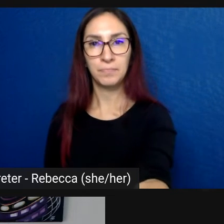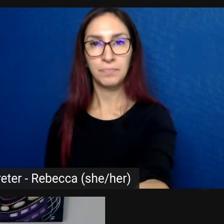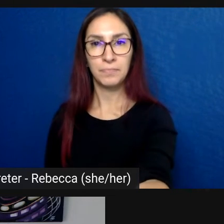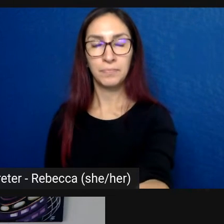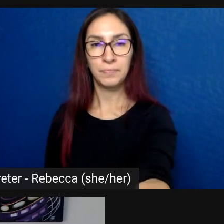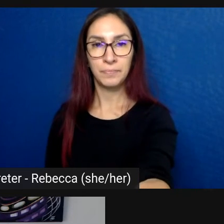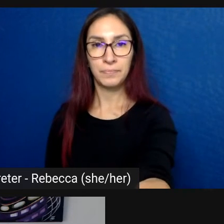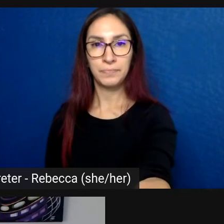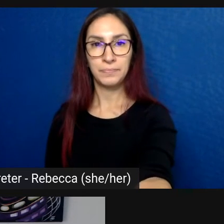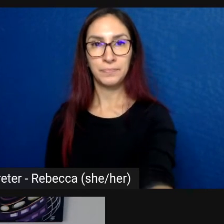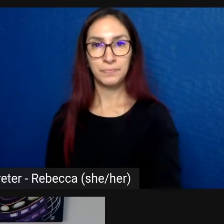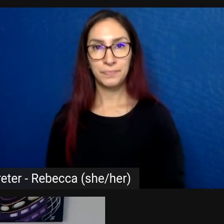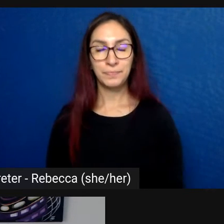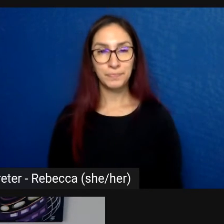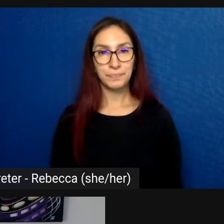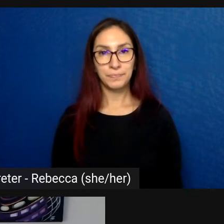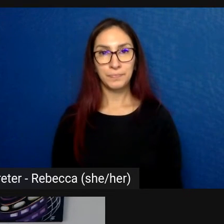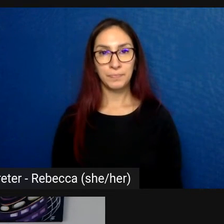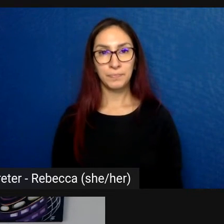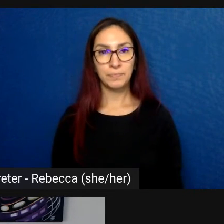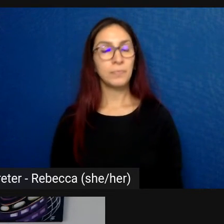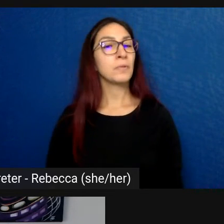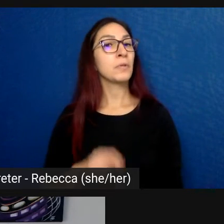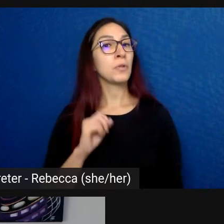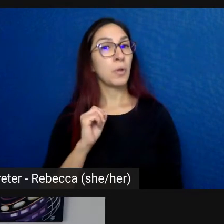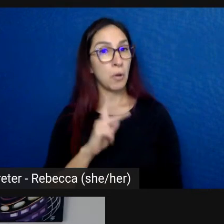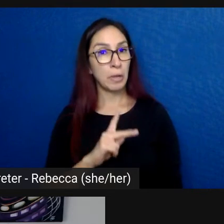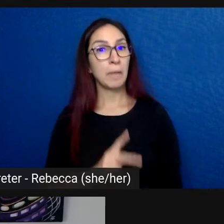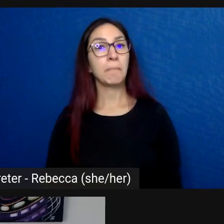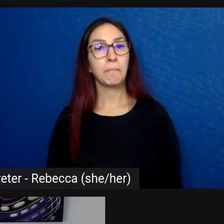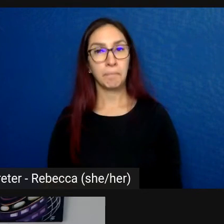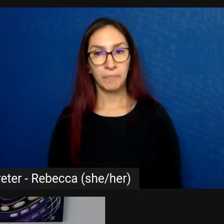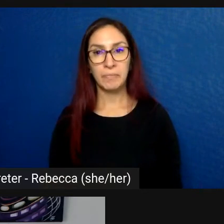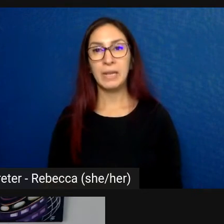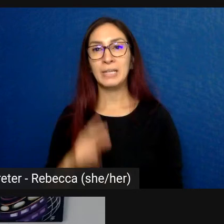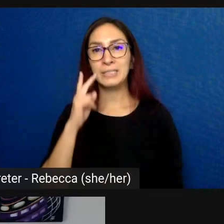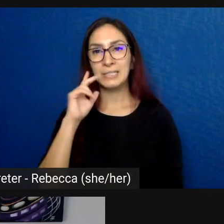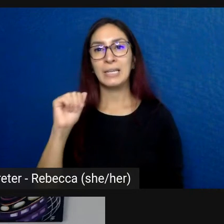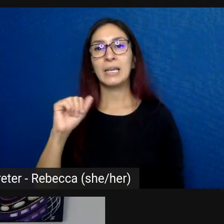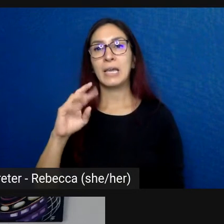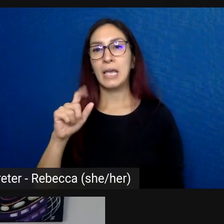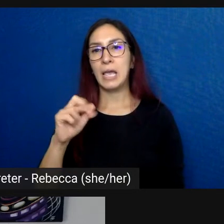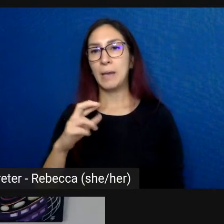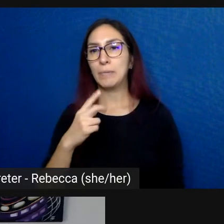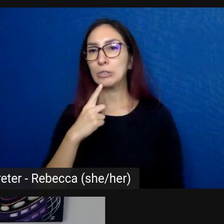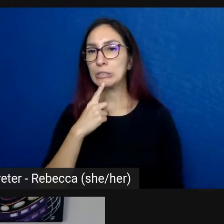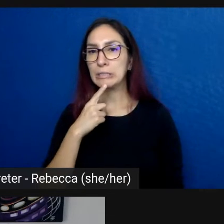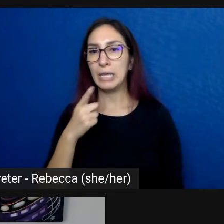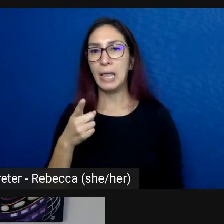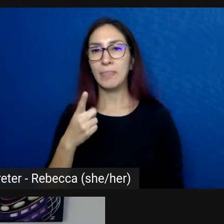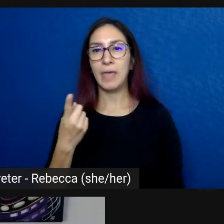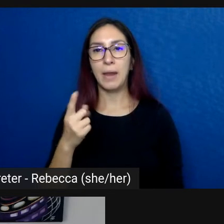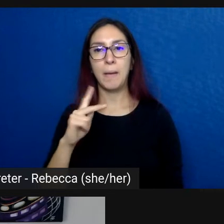Let's see. A couple more. Amber did chime in and said that Popup Maker does a good job